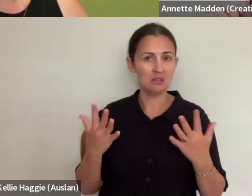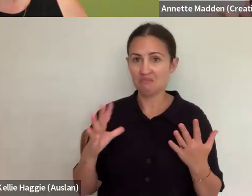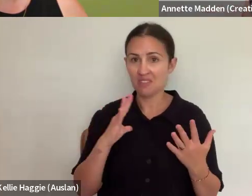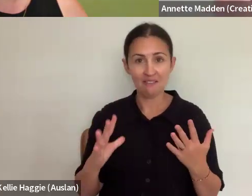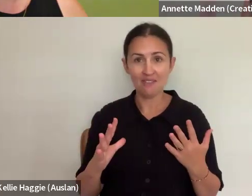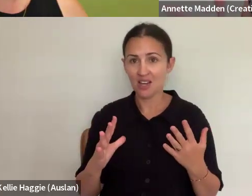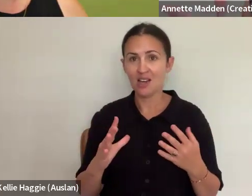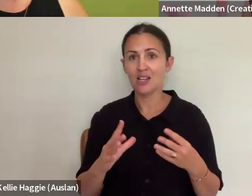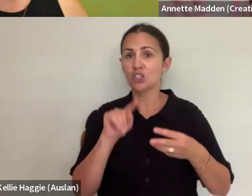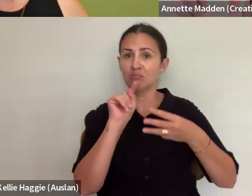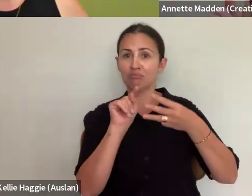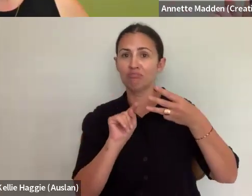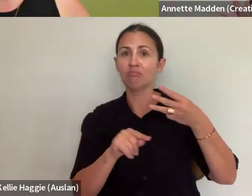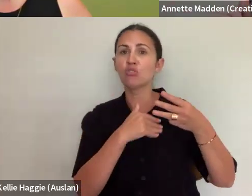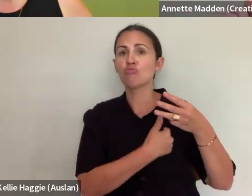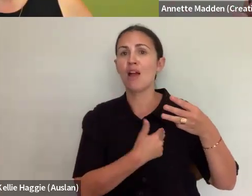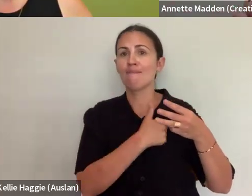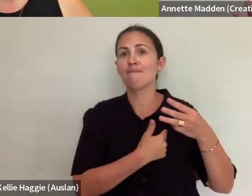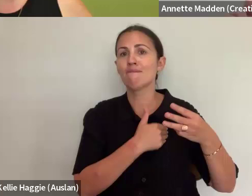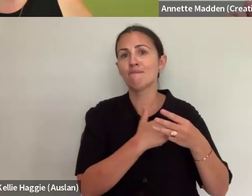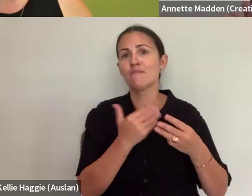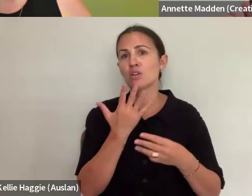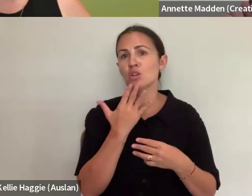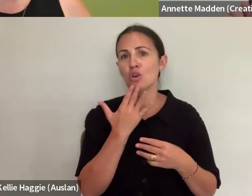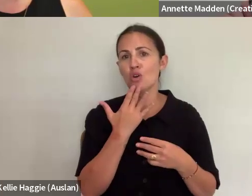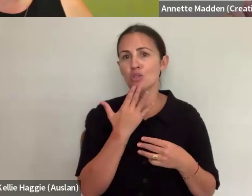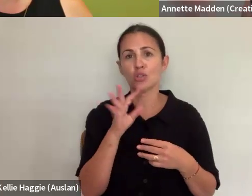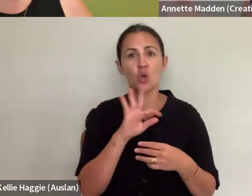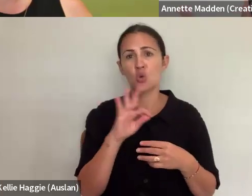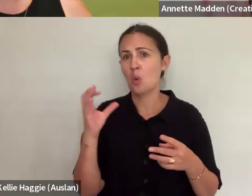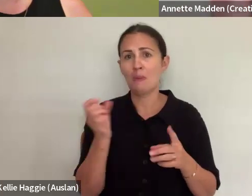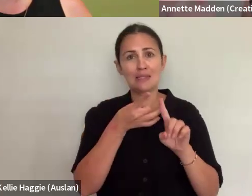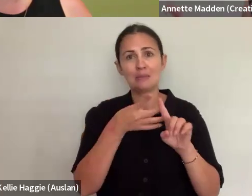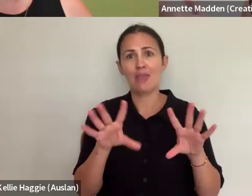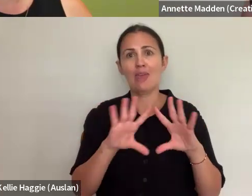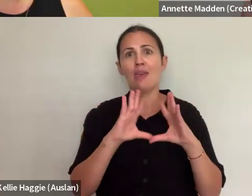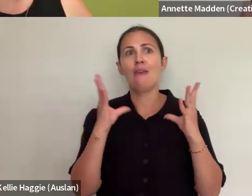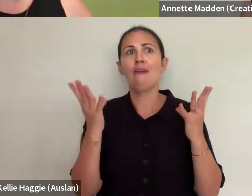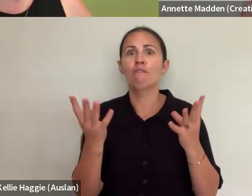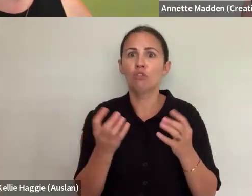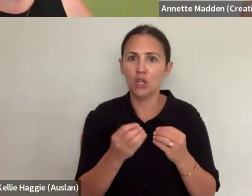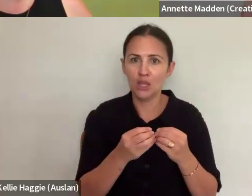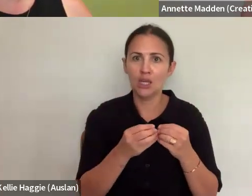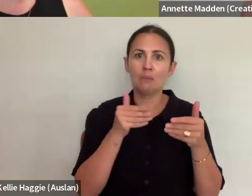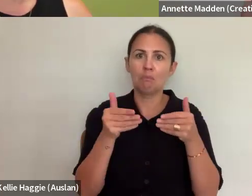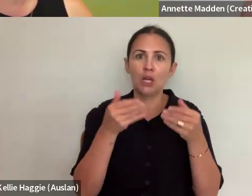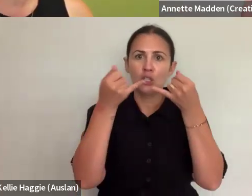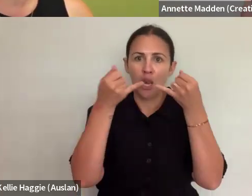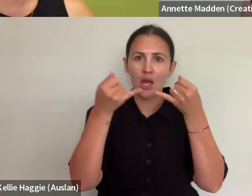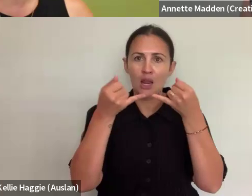about